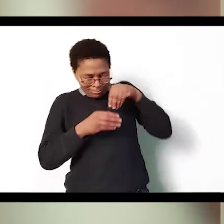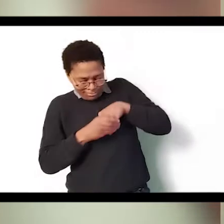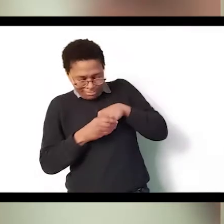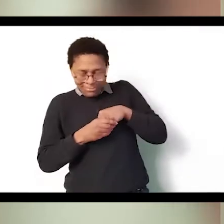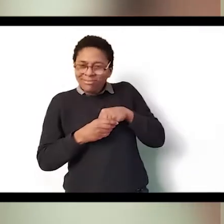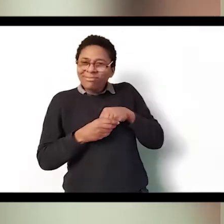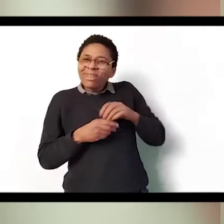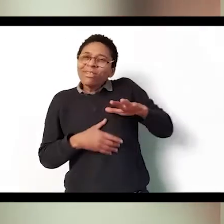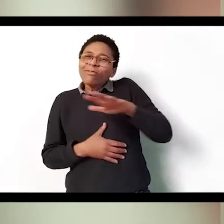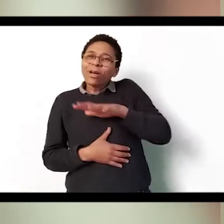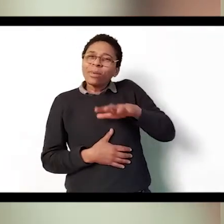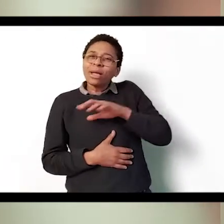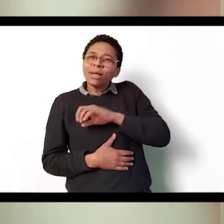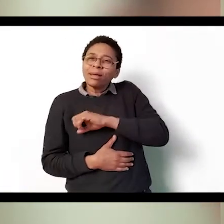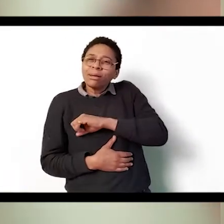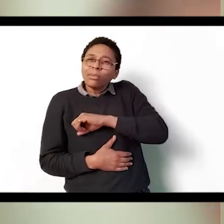Old and new.